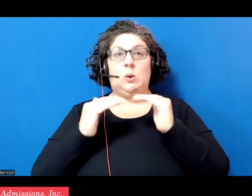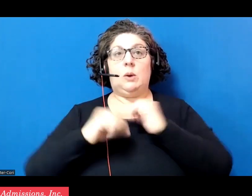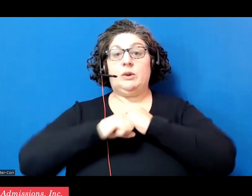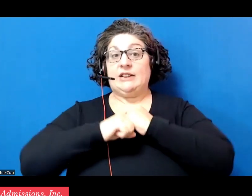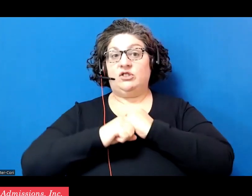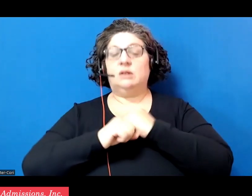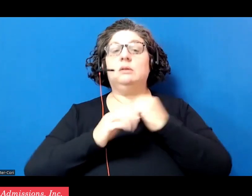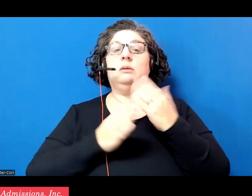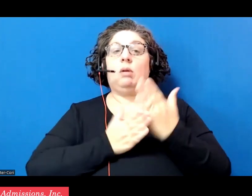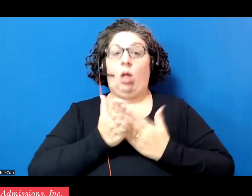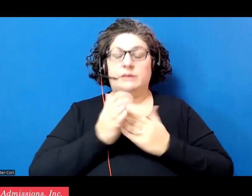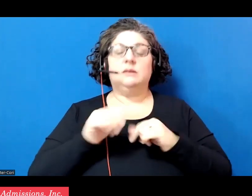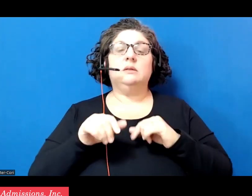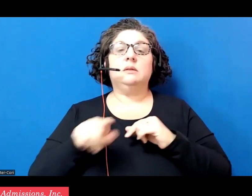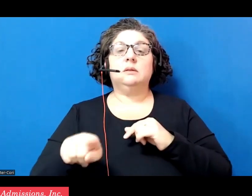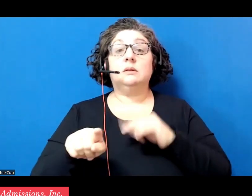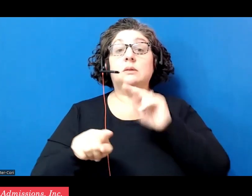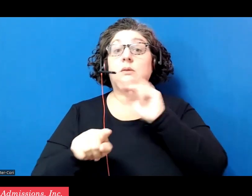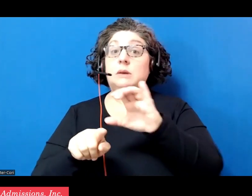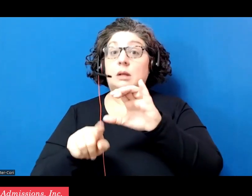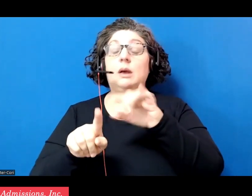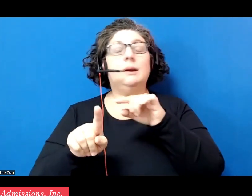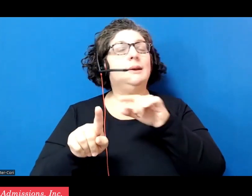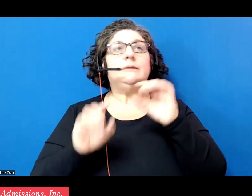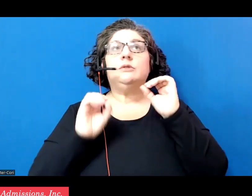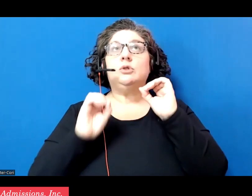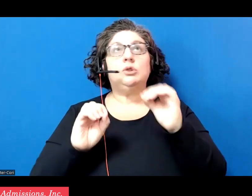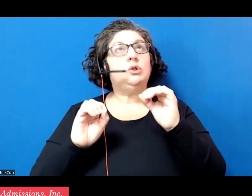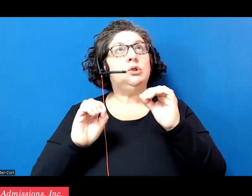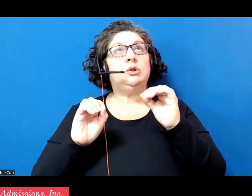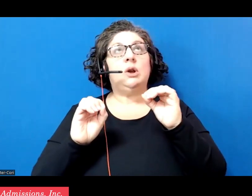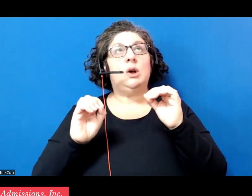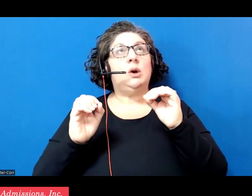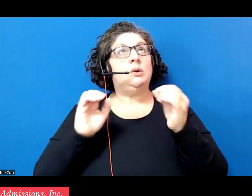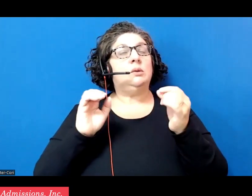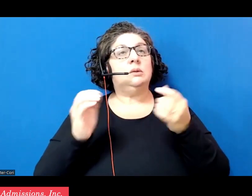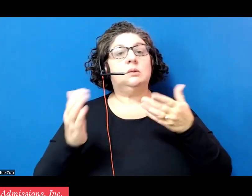And in the North Carolina case, there's no allegation of the discrimination against Asian